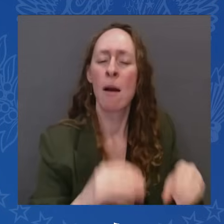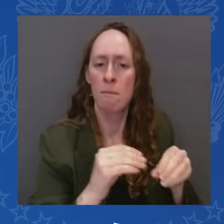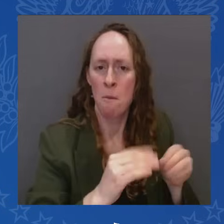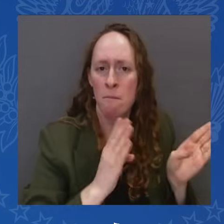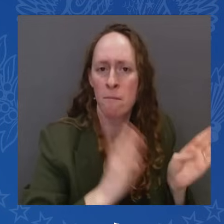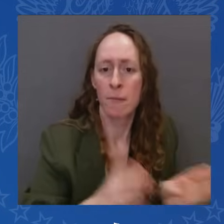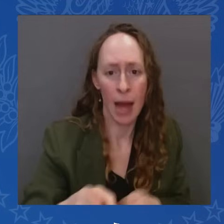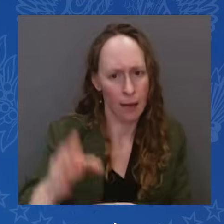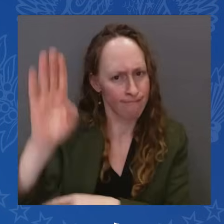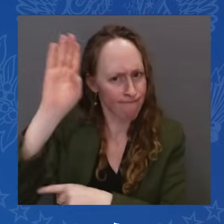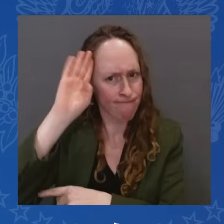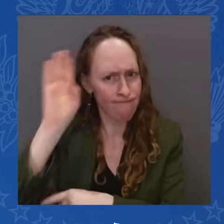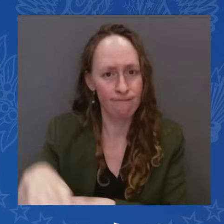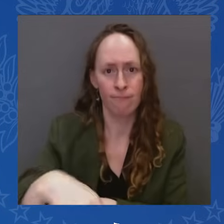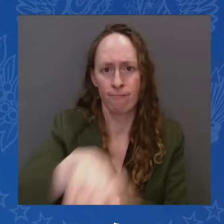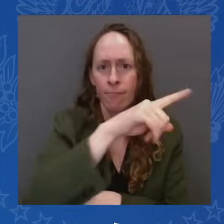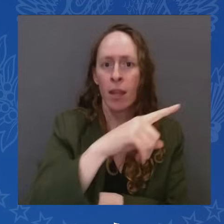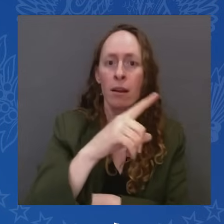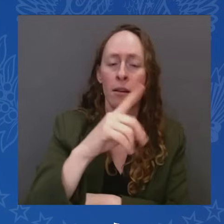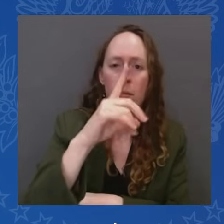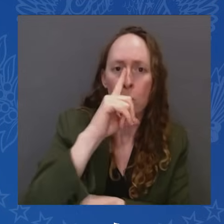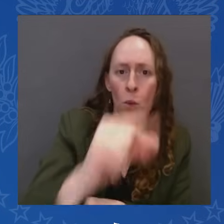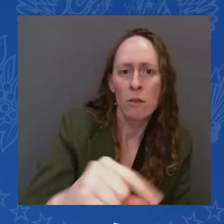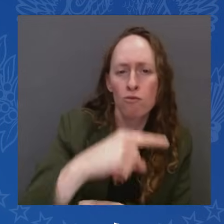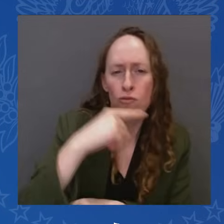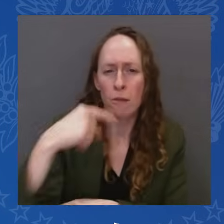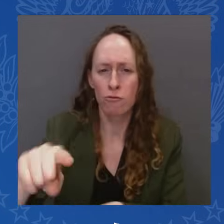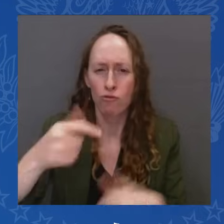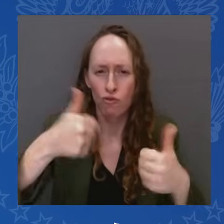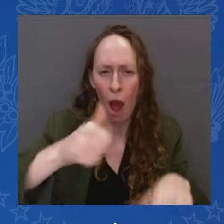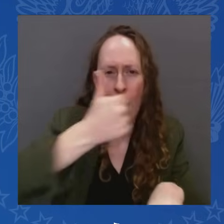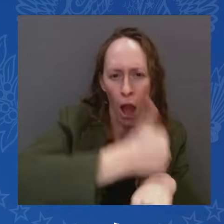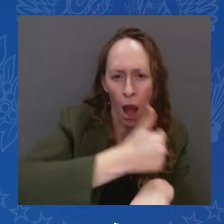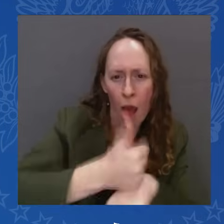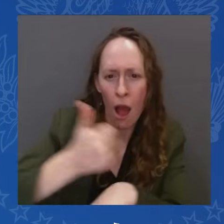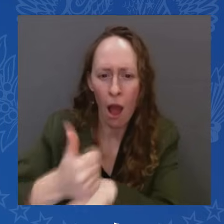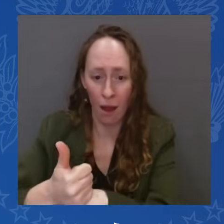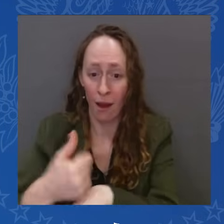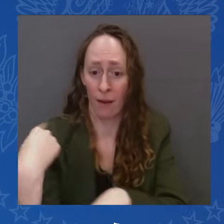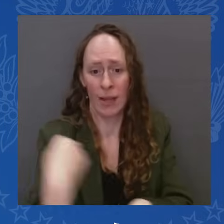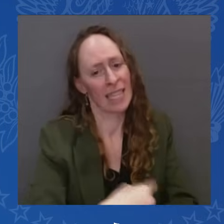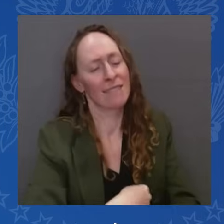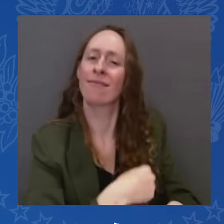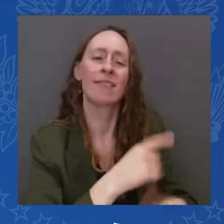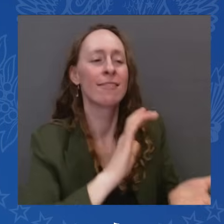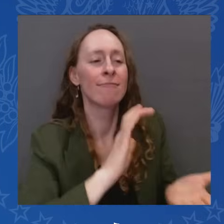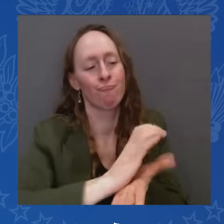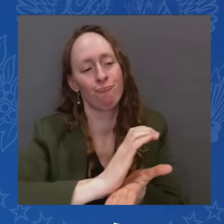supporting us and in these areas -- like our victory in the Black Sea.